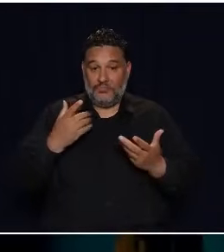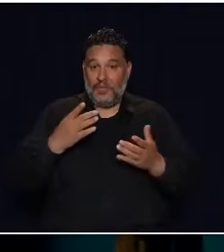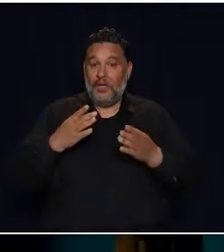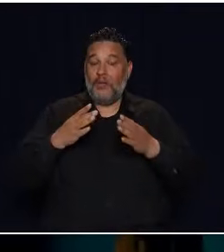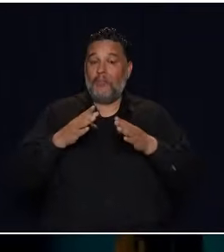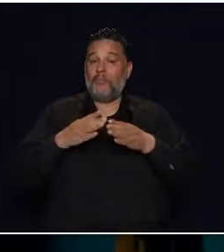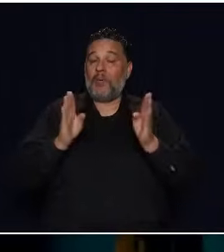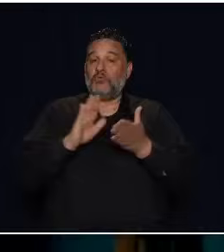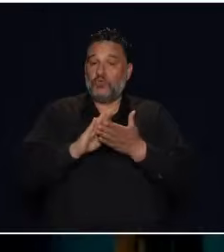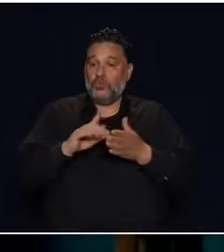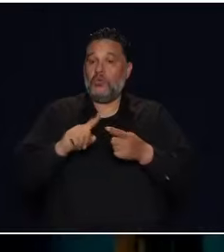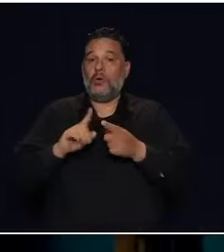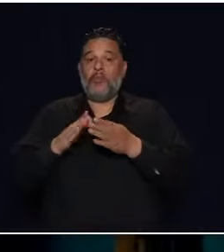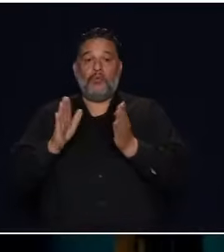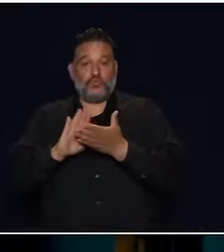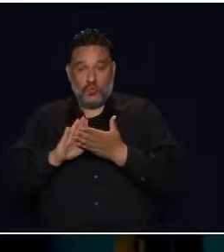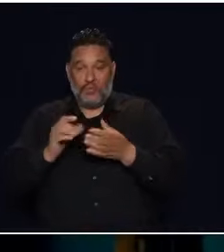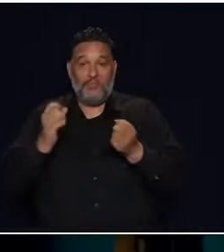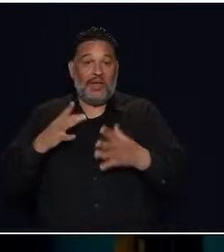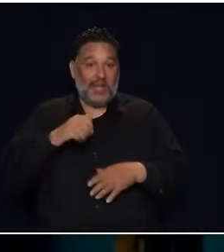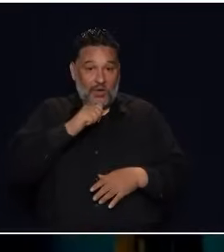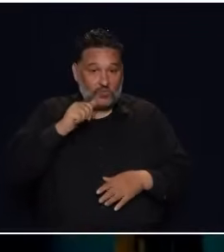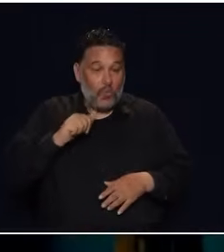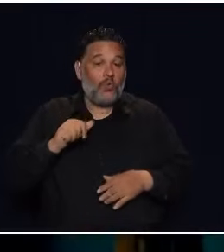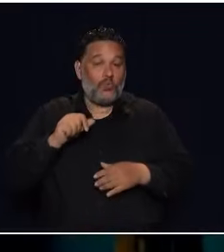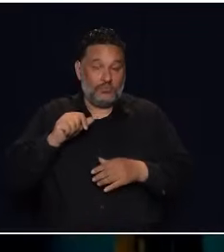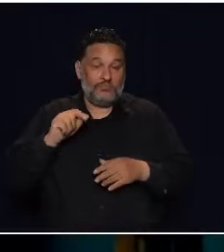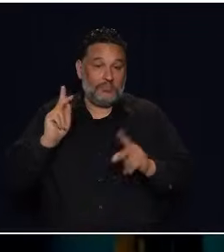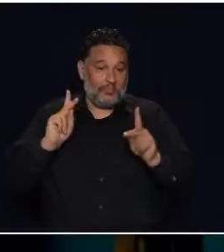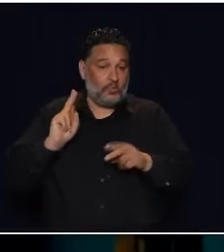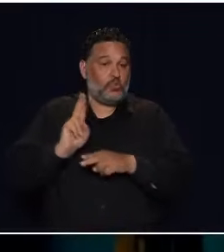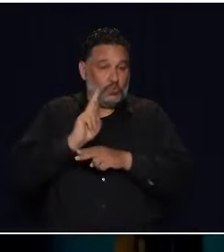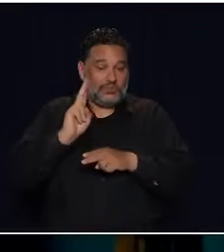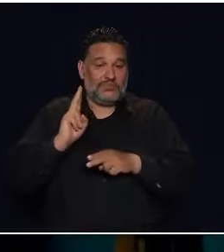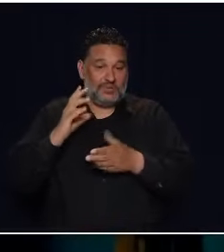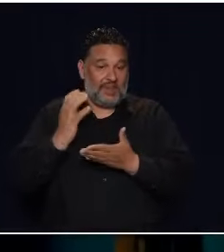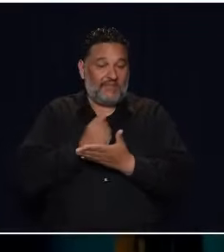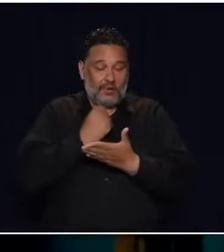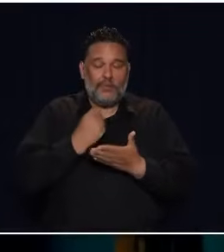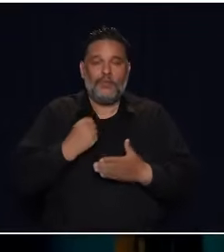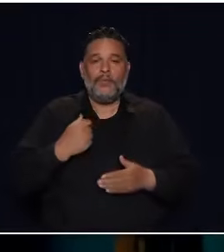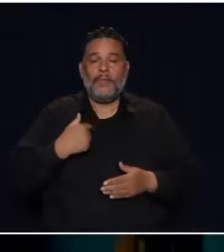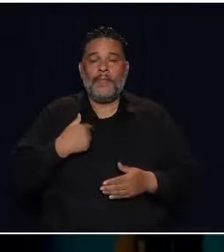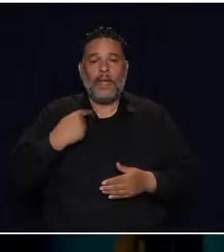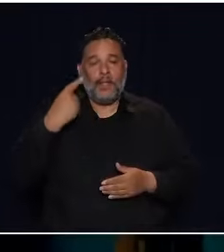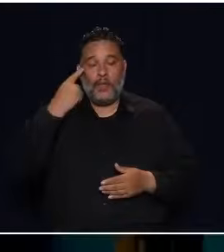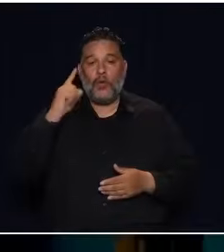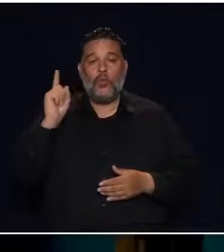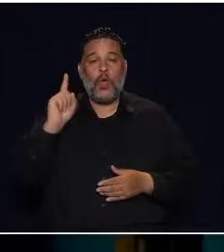IT MIGHT LOOK LIKE WITH YOUR IN